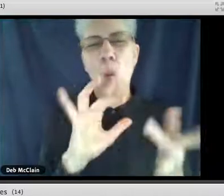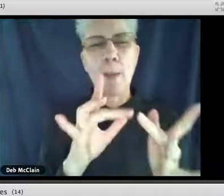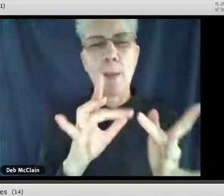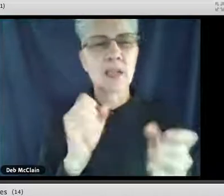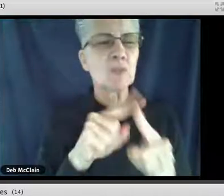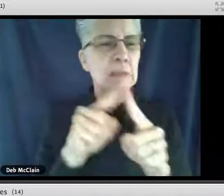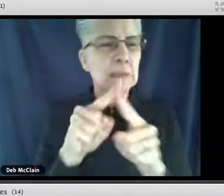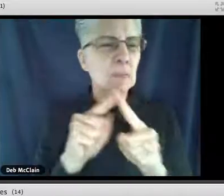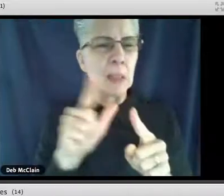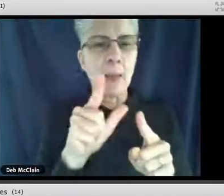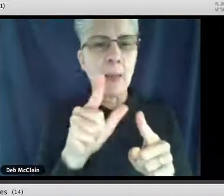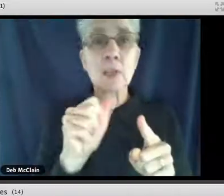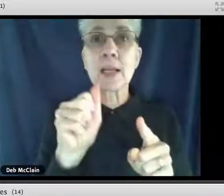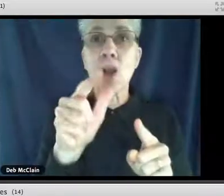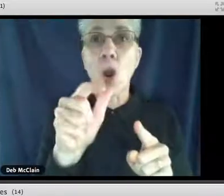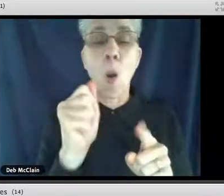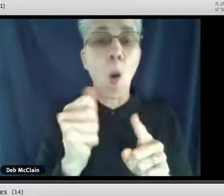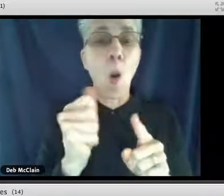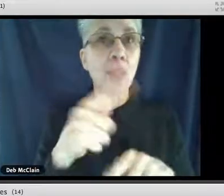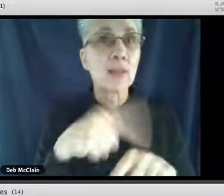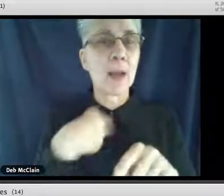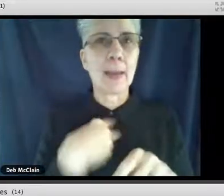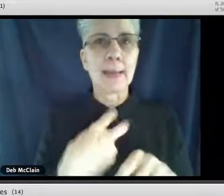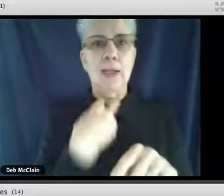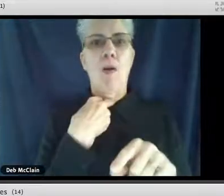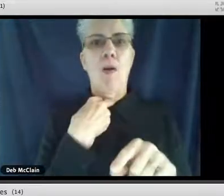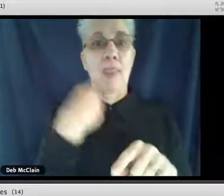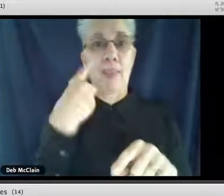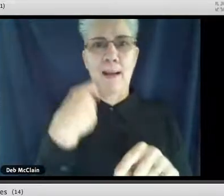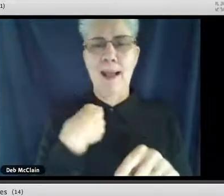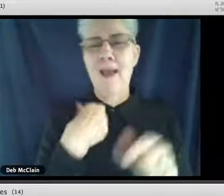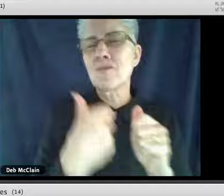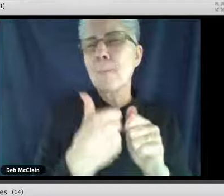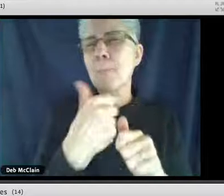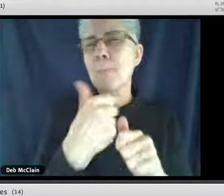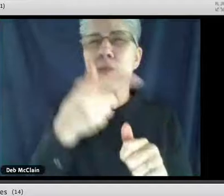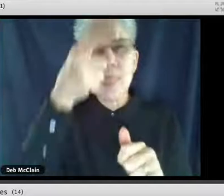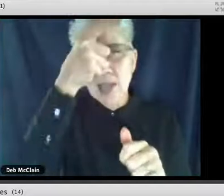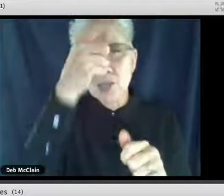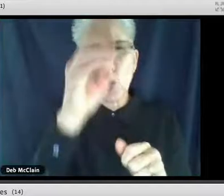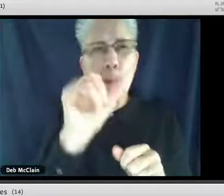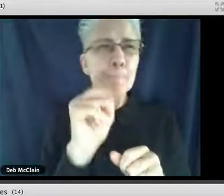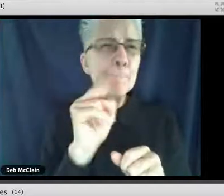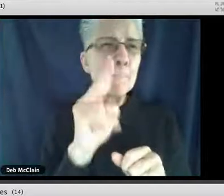and almost every time, this is where I get caught. I think I have the most logical menu. I'm very proud of my menu.